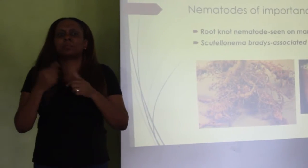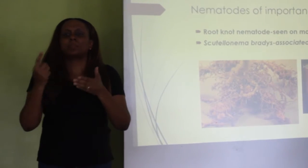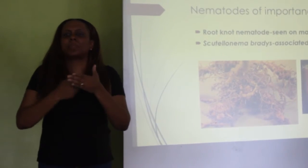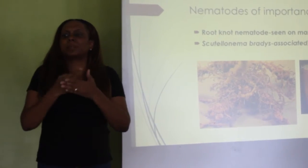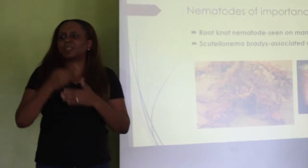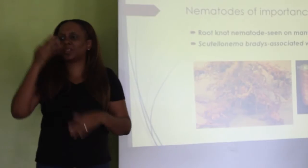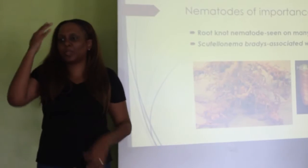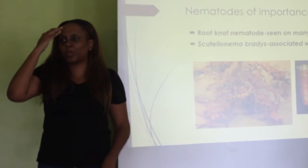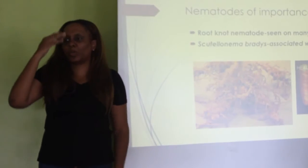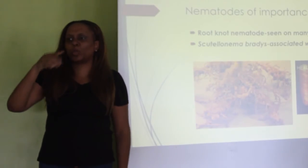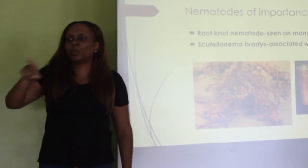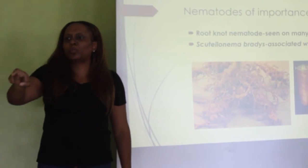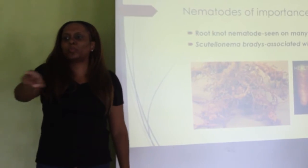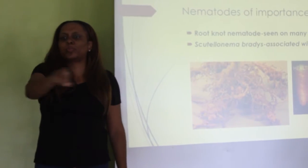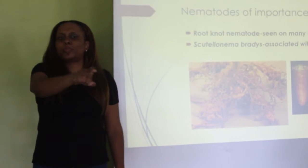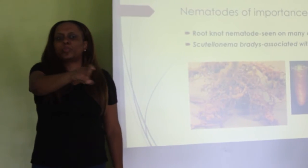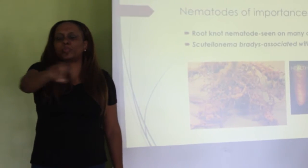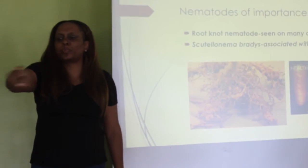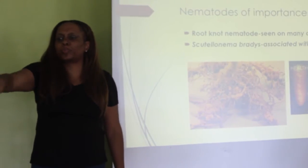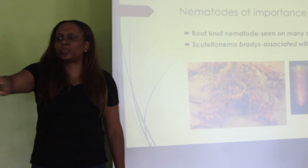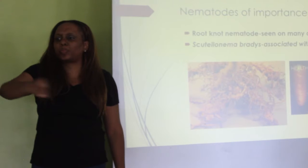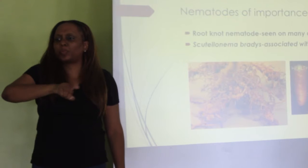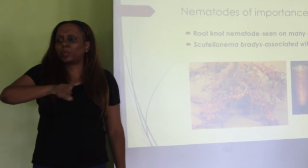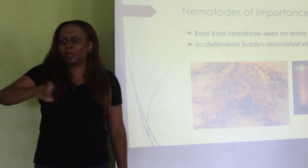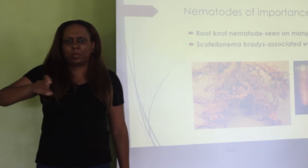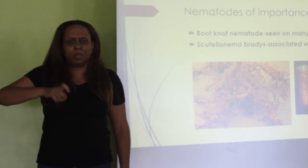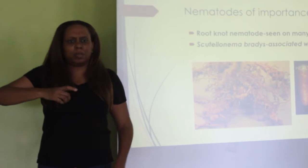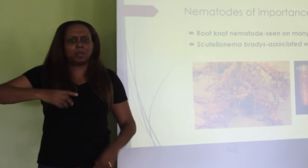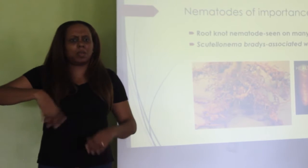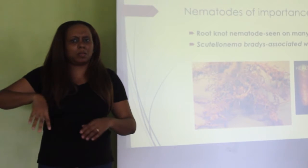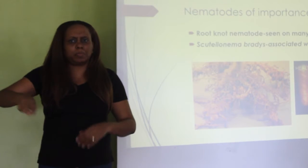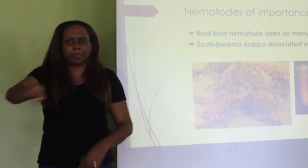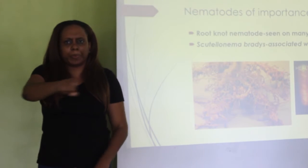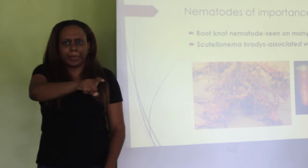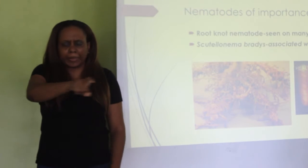for your feeders which is on your nutrients that goes through the leaves you may be treating for